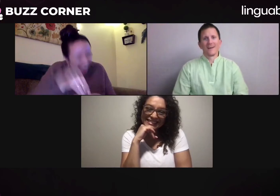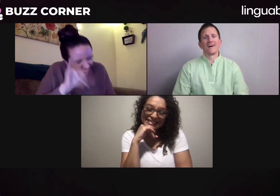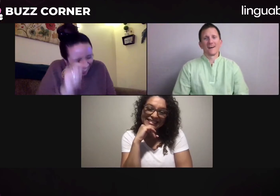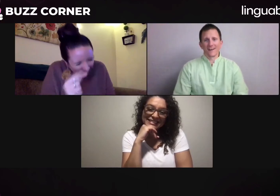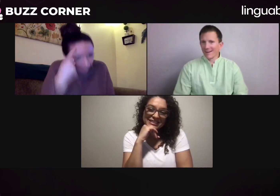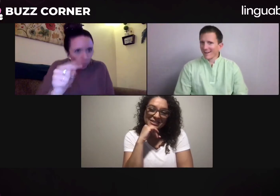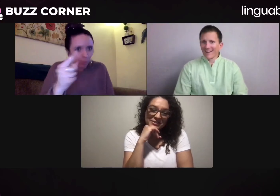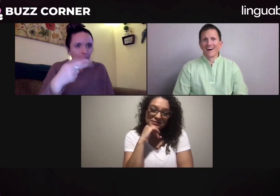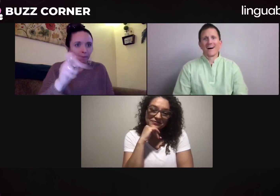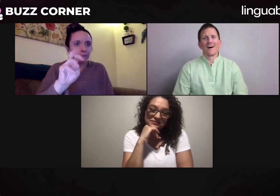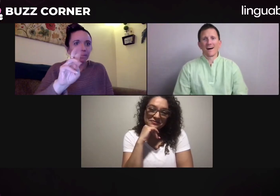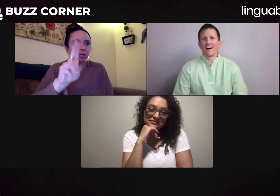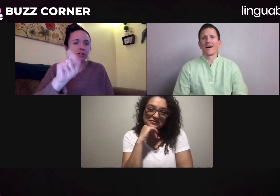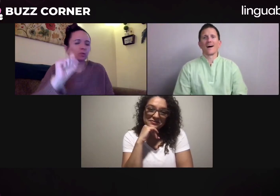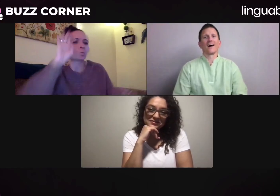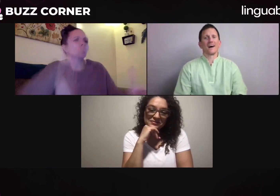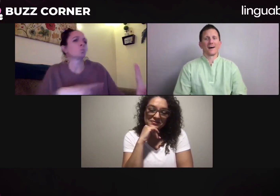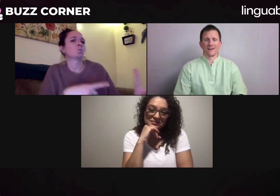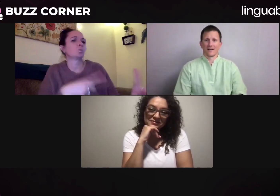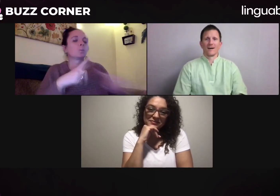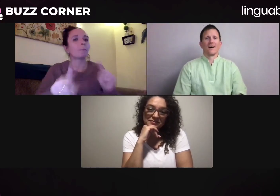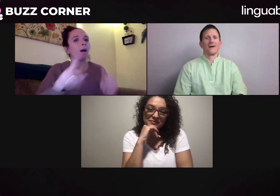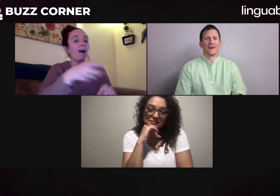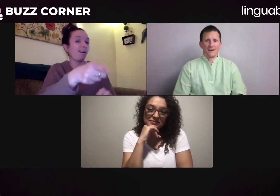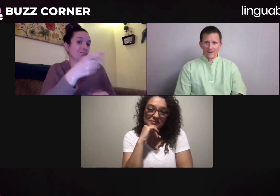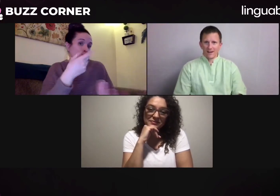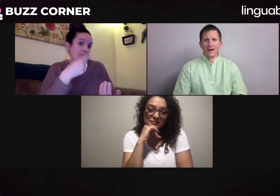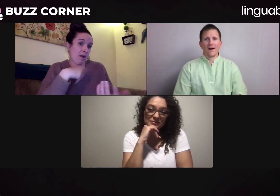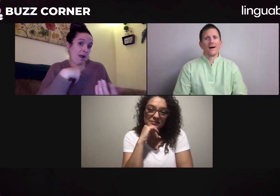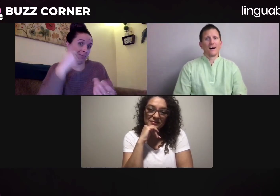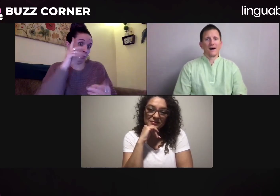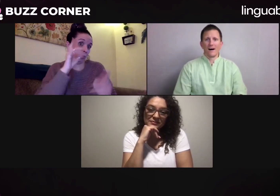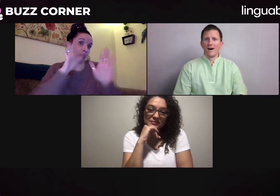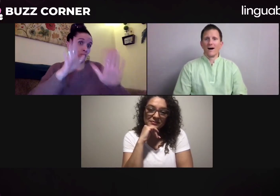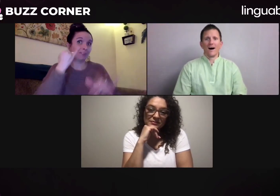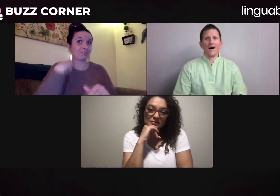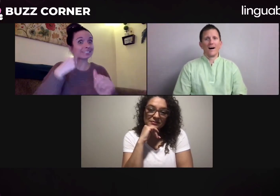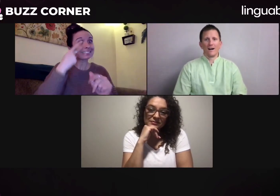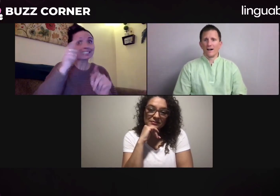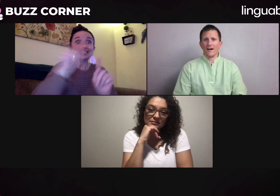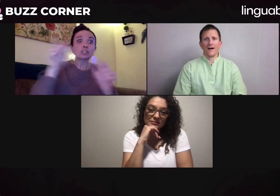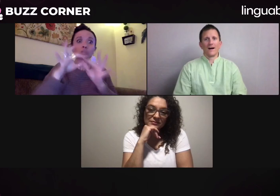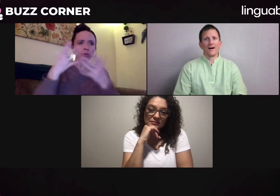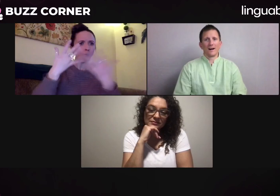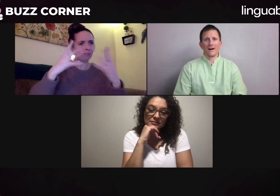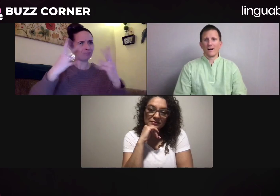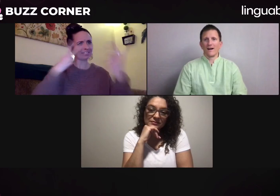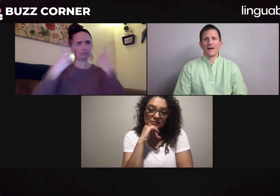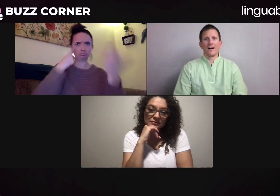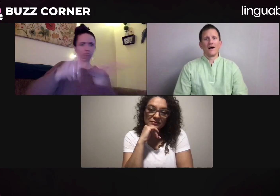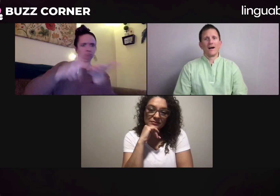That was an interpreter who was there just for the perks. Absolutely. But it would be wonderful to see more visibility of interpreters